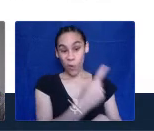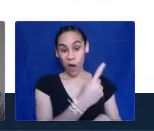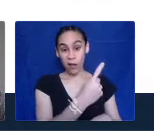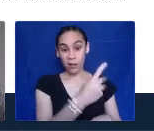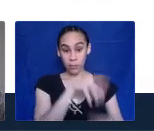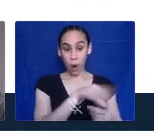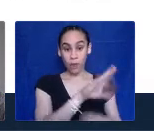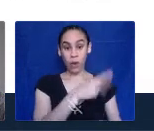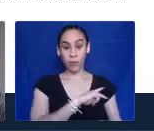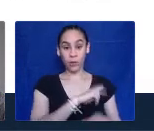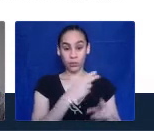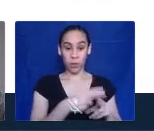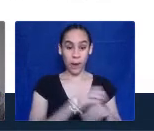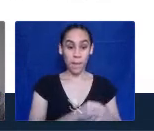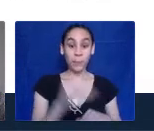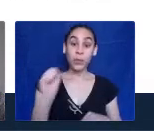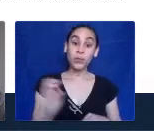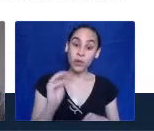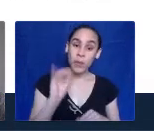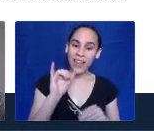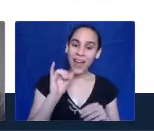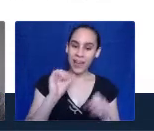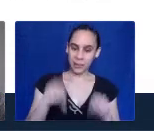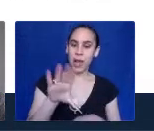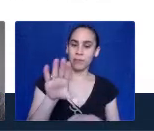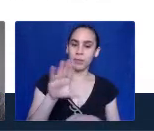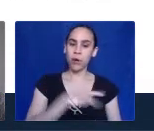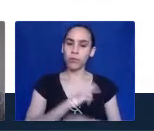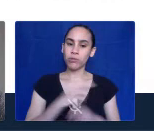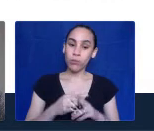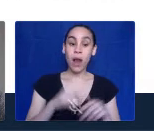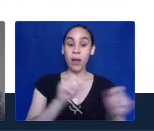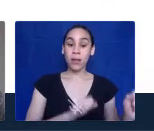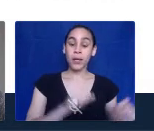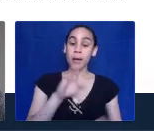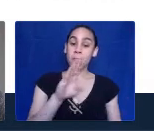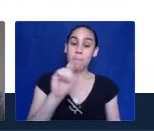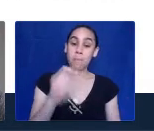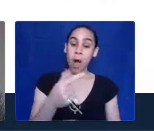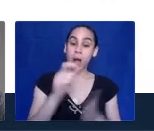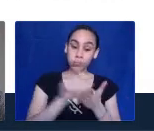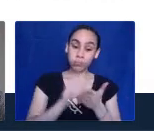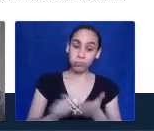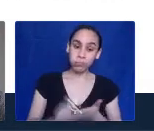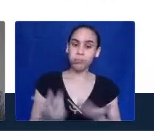like your social media can be part of your personal brand blogs that you have written can be part of your personal brand so even if you don't want to be on twitter you can write blogs right